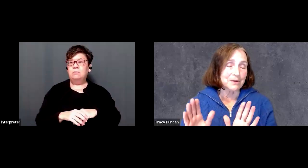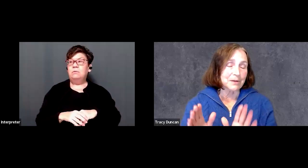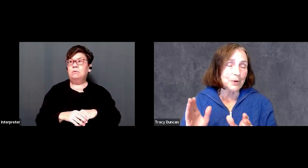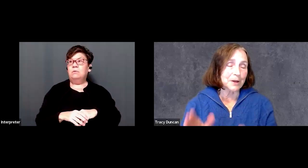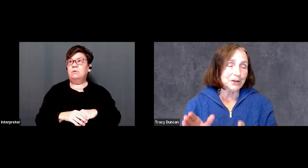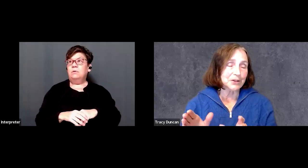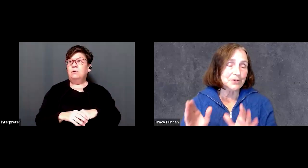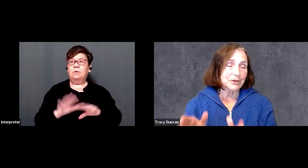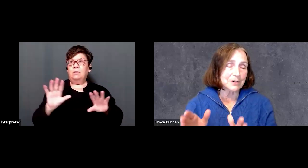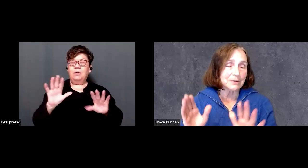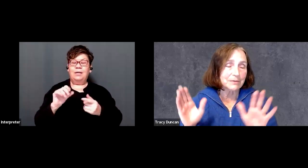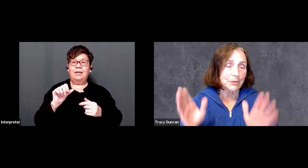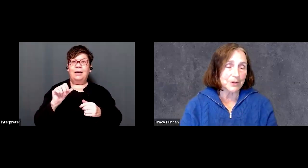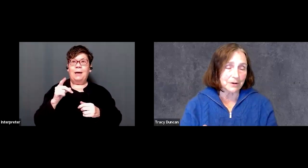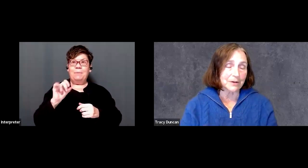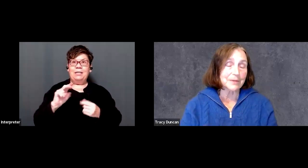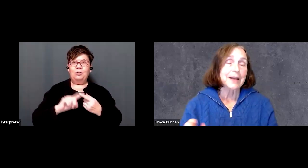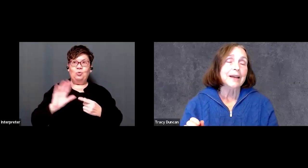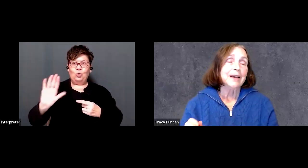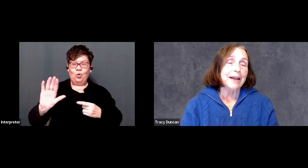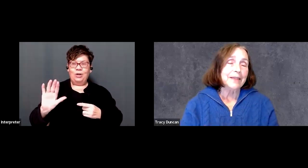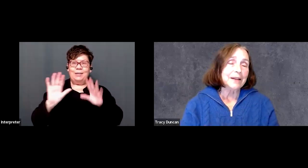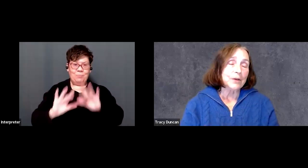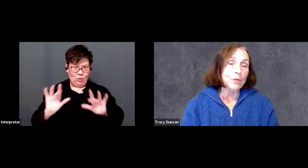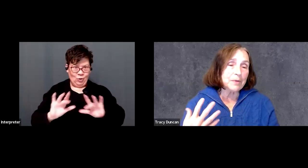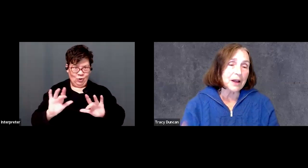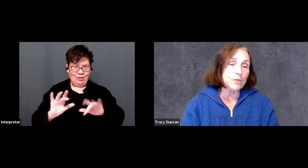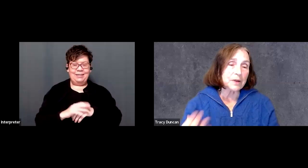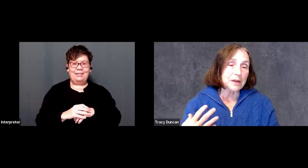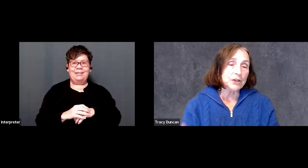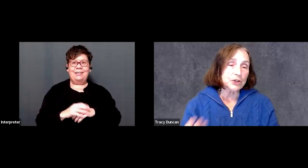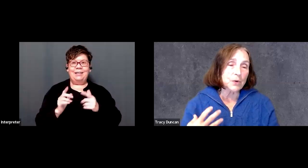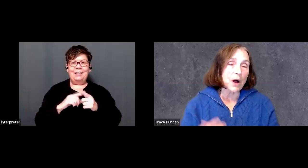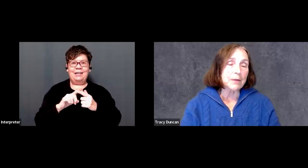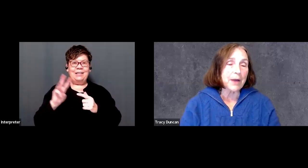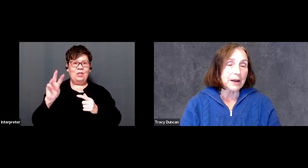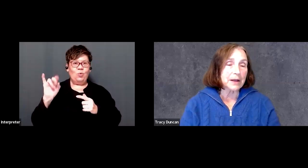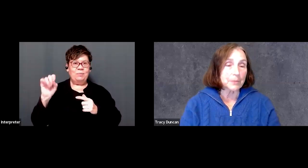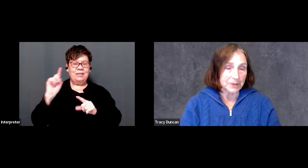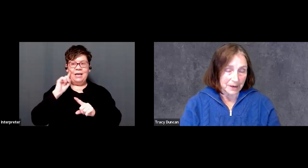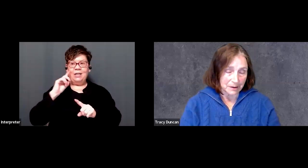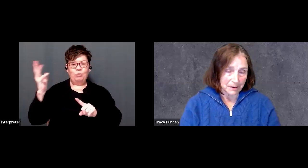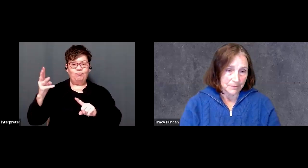excuse me, pin it to your computer, and then the website will send you automatic updates.